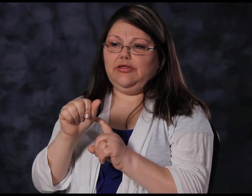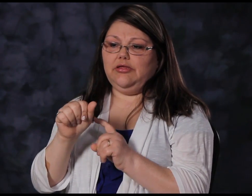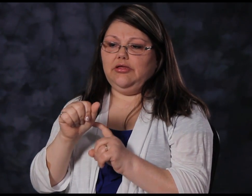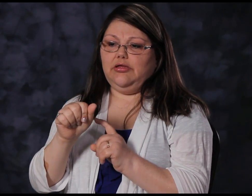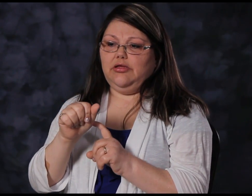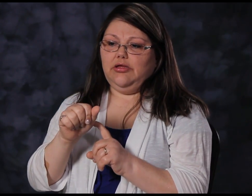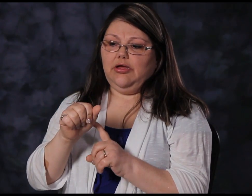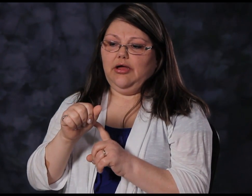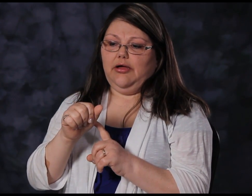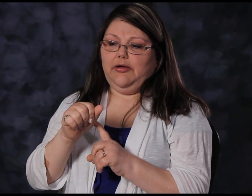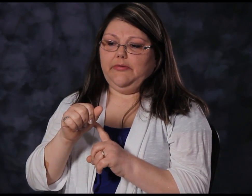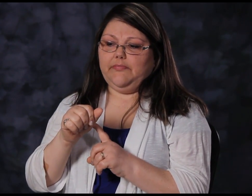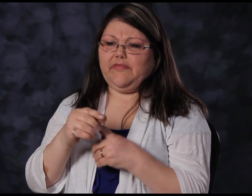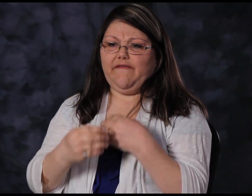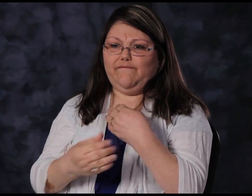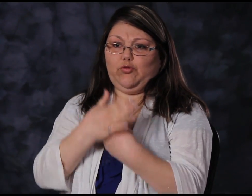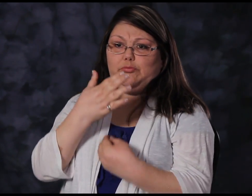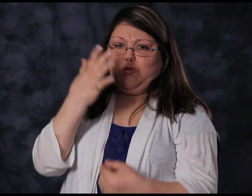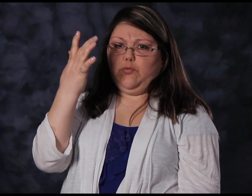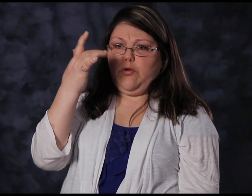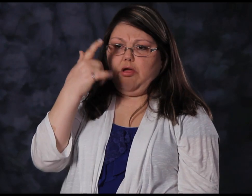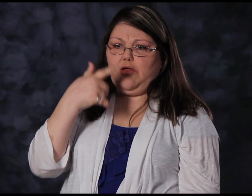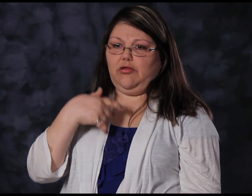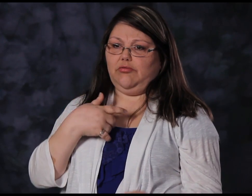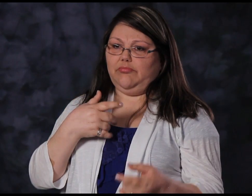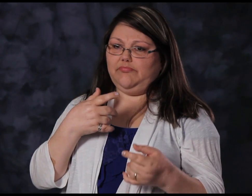And there was no cultural aspect to my deafness.